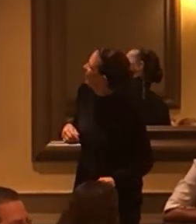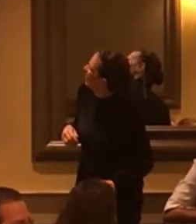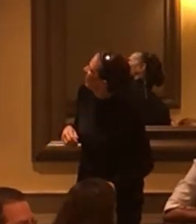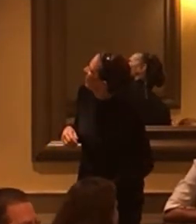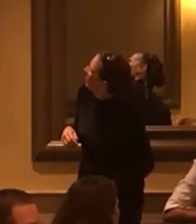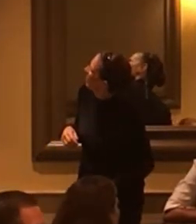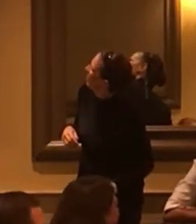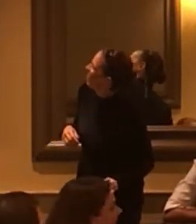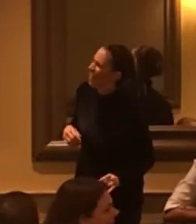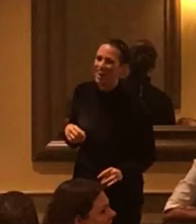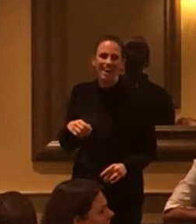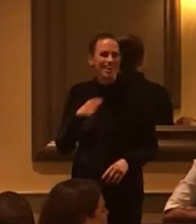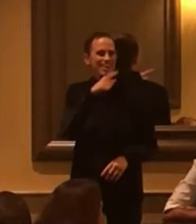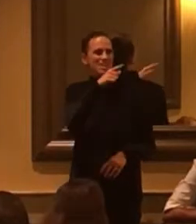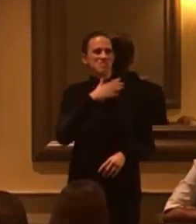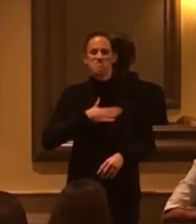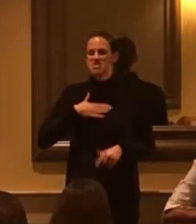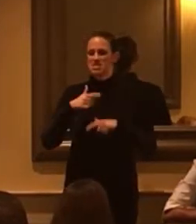And let's pause for a moment for pictures of my baby.